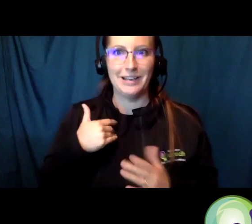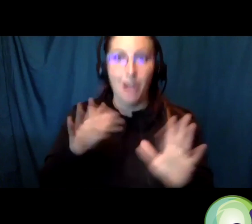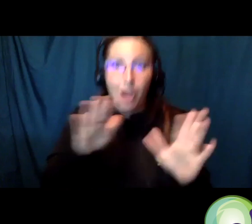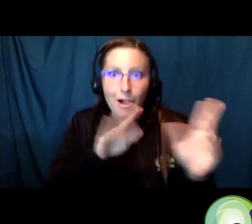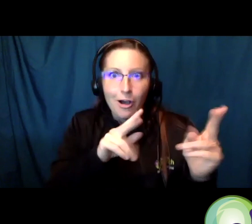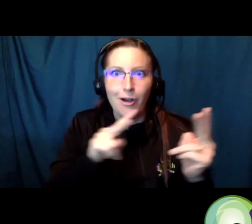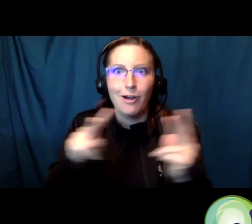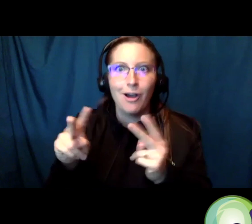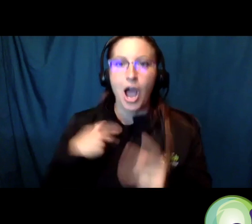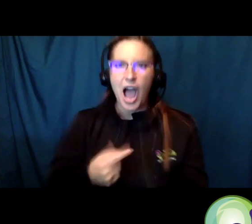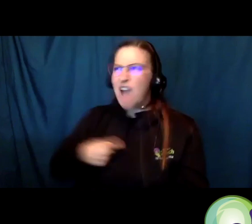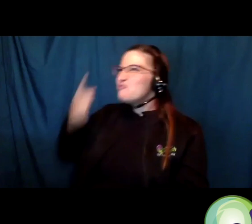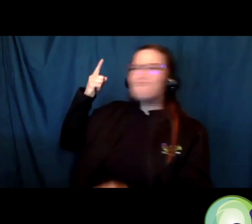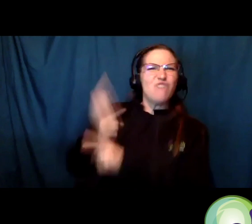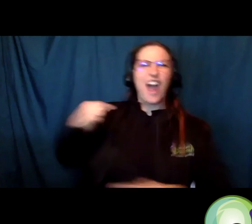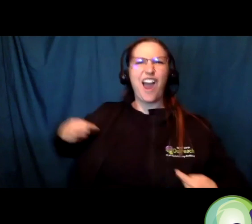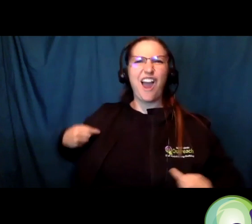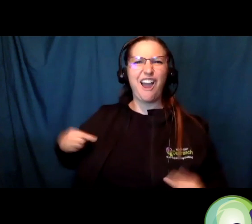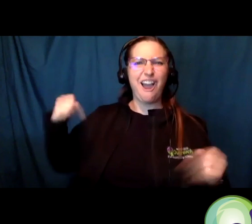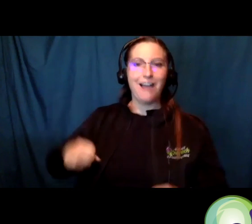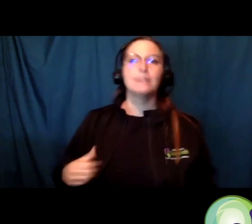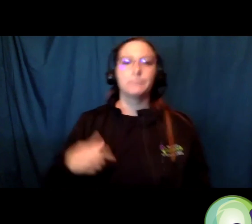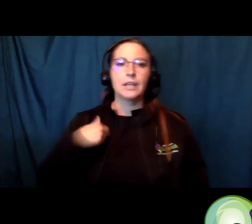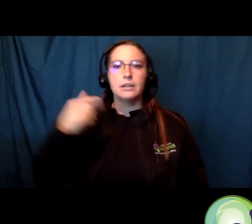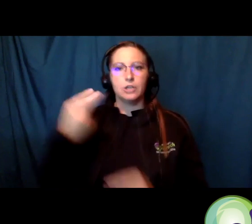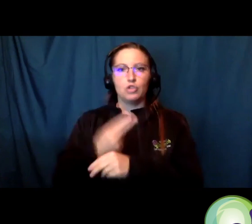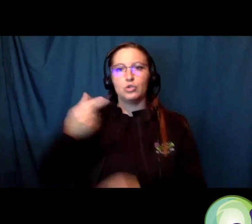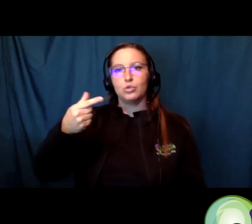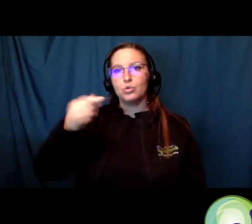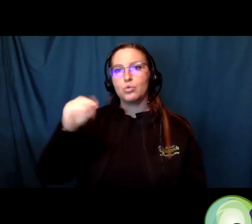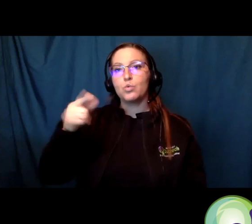right. So I did use google slides quite a lot during my listening sessions,